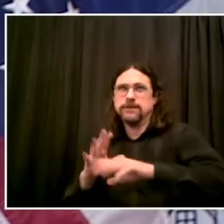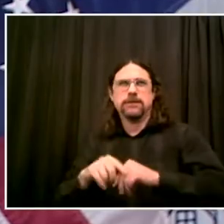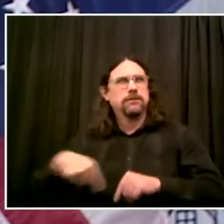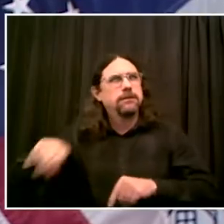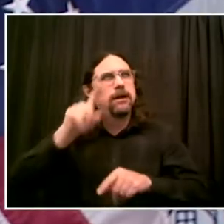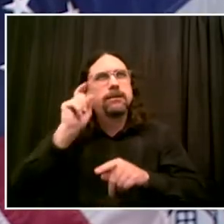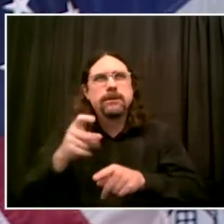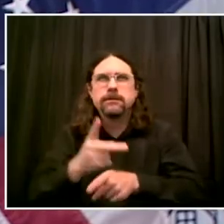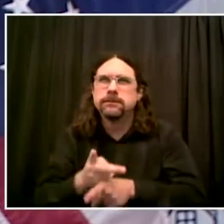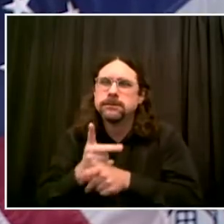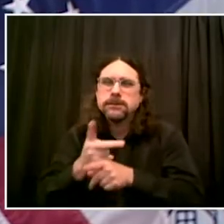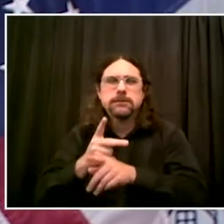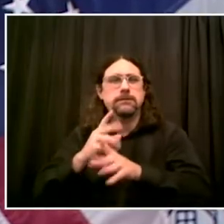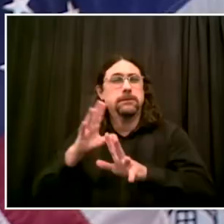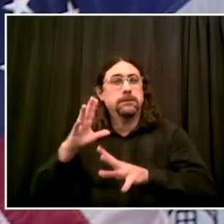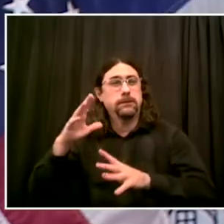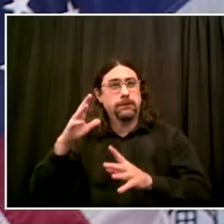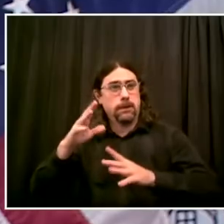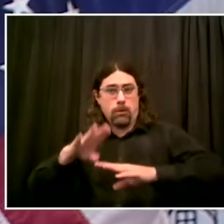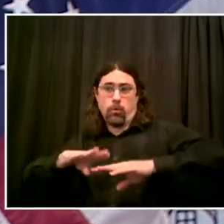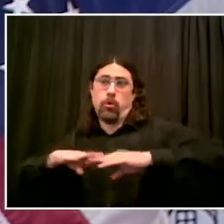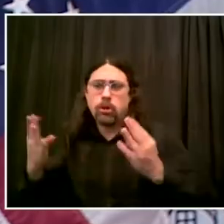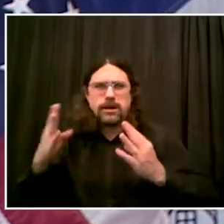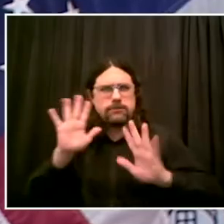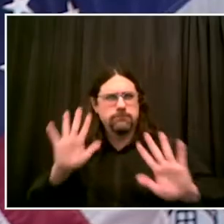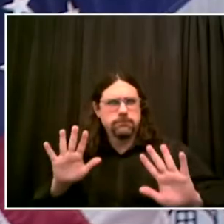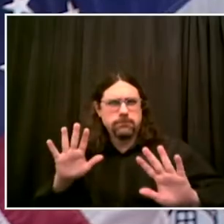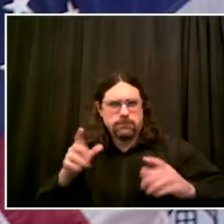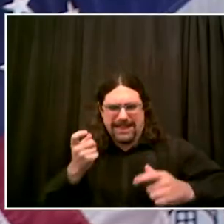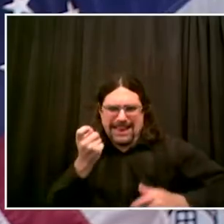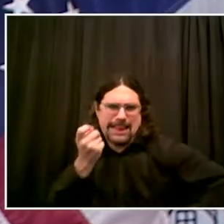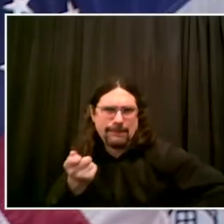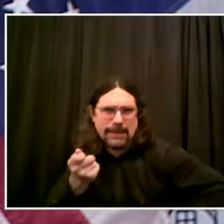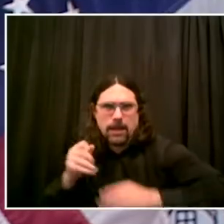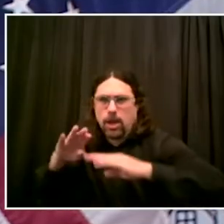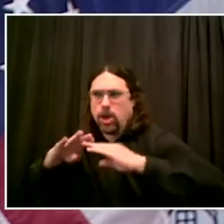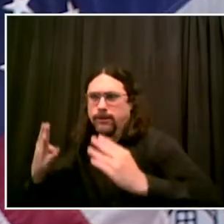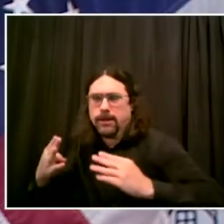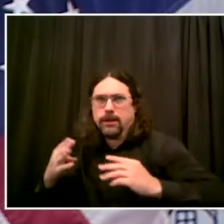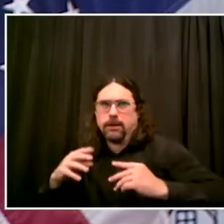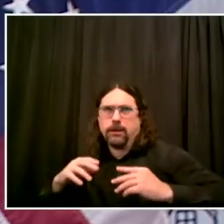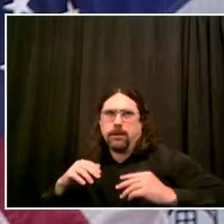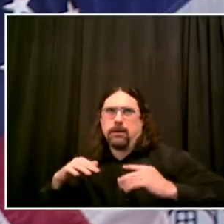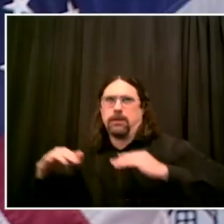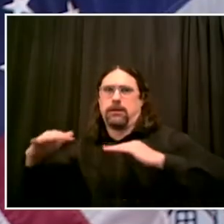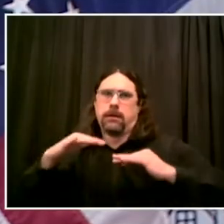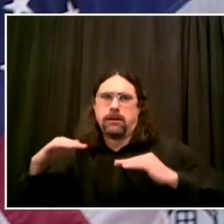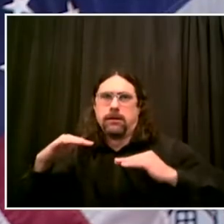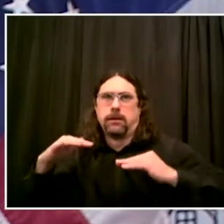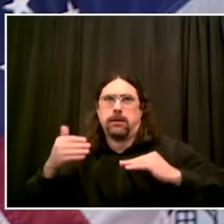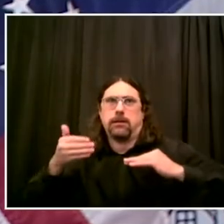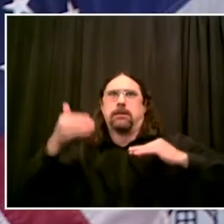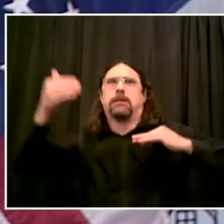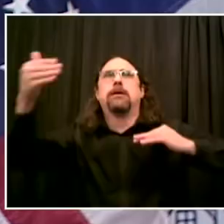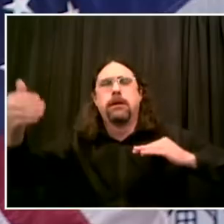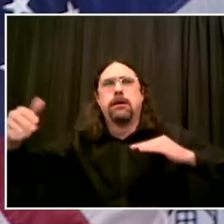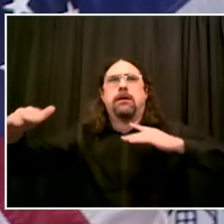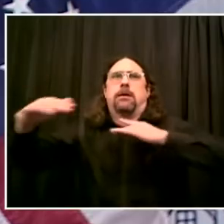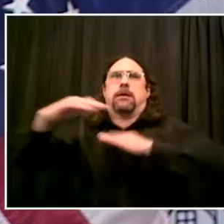ABOUT OUR TEST, TRACE AND TAKE CAREFE FTORS . THAT IS HOW WE MAKE SURE WE